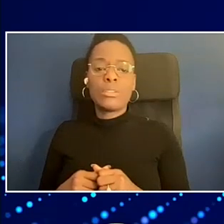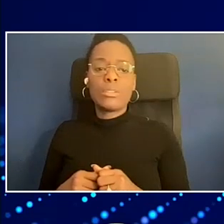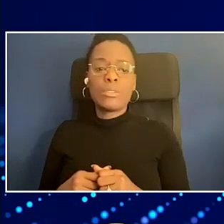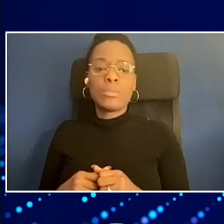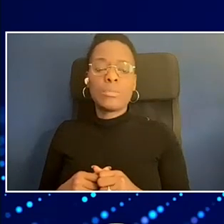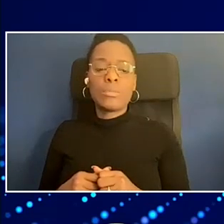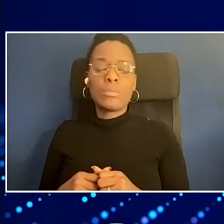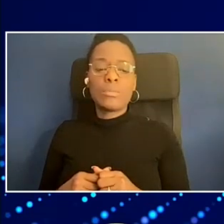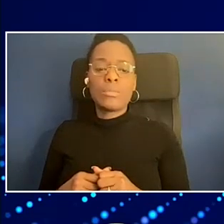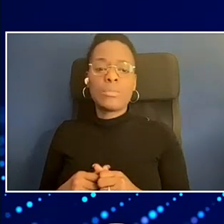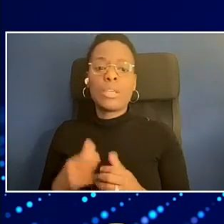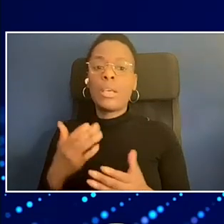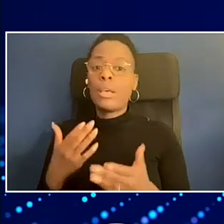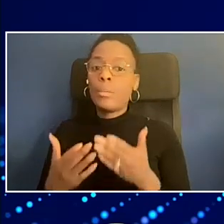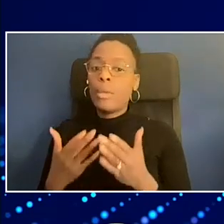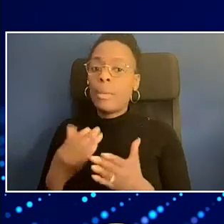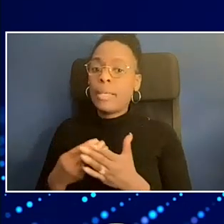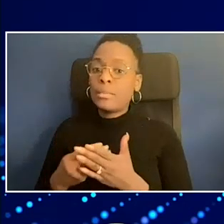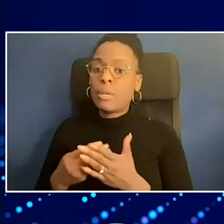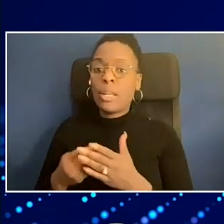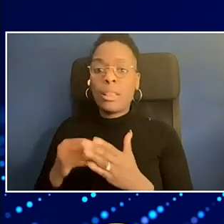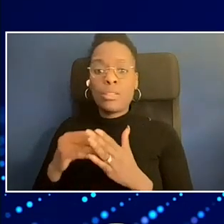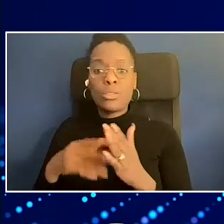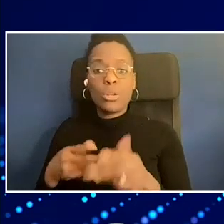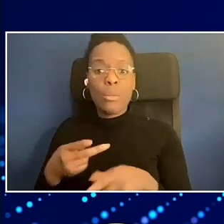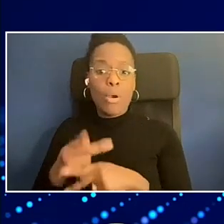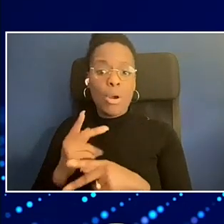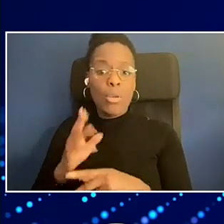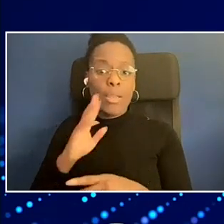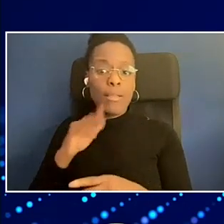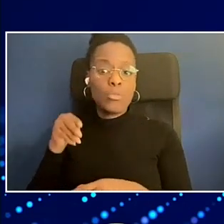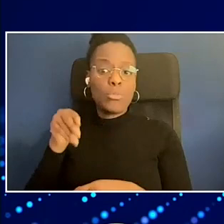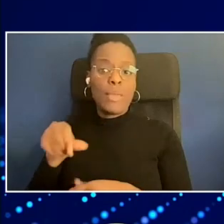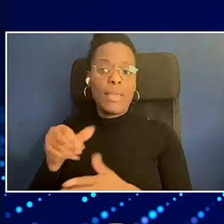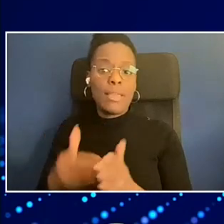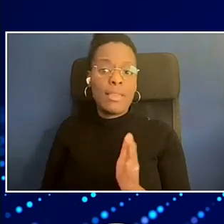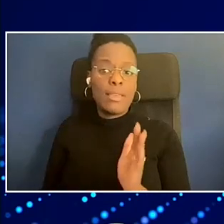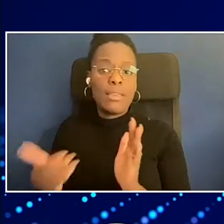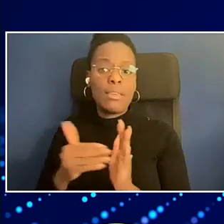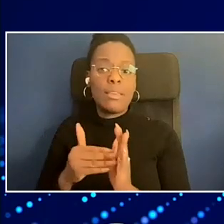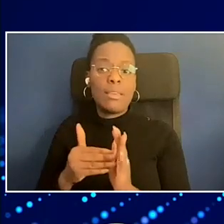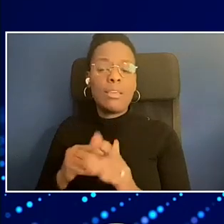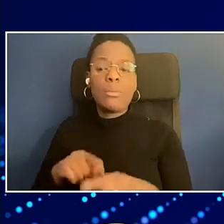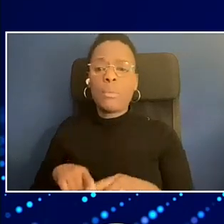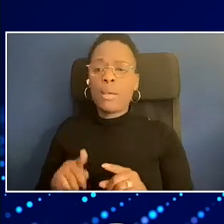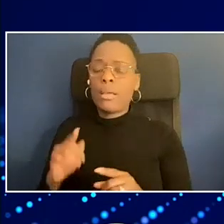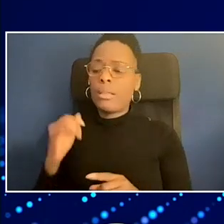borrowed that they're going to have to repay. The idea that I just- I guess I'm